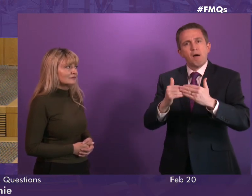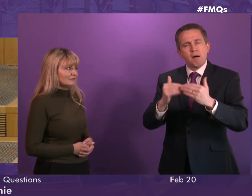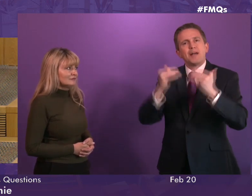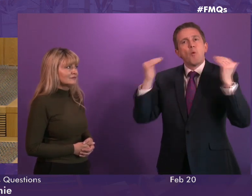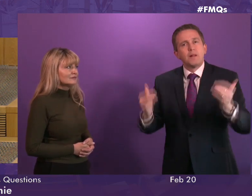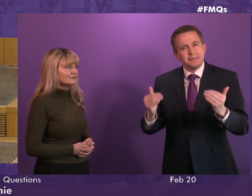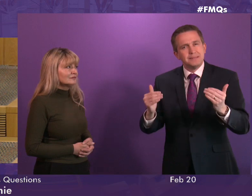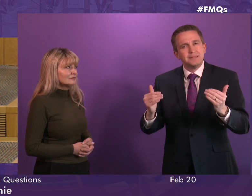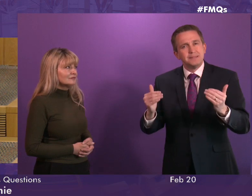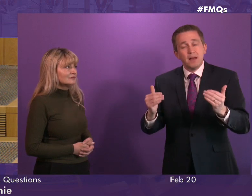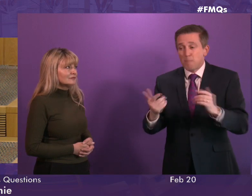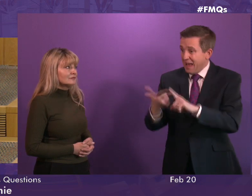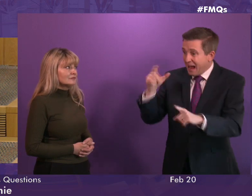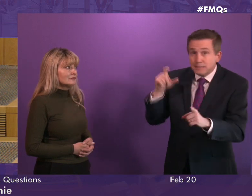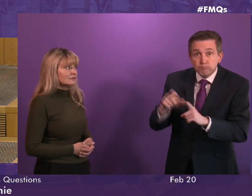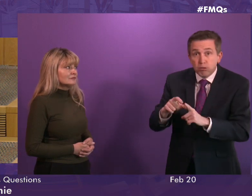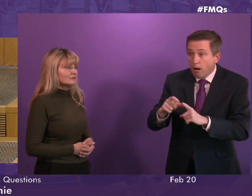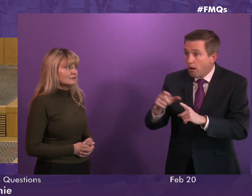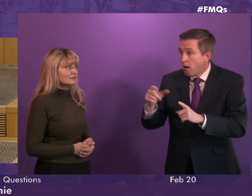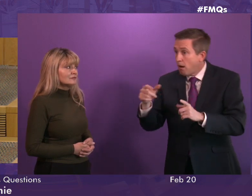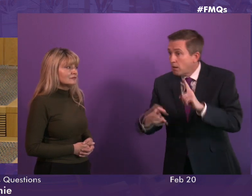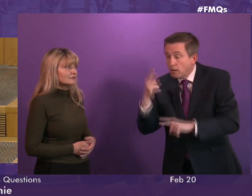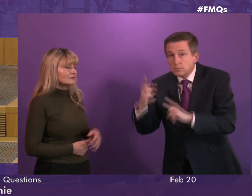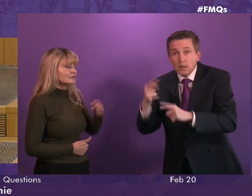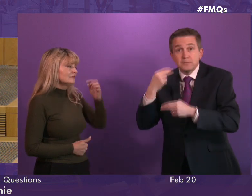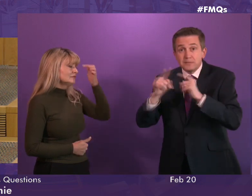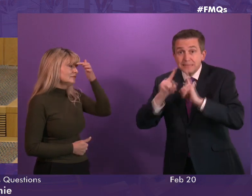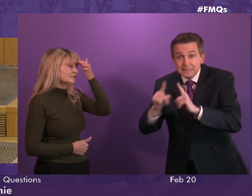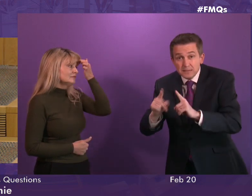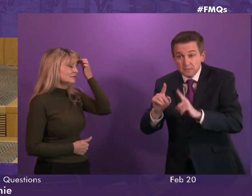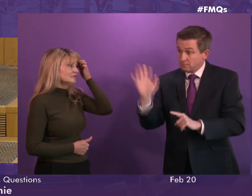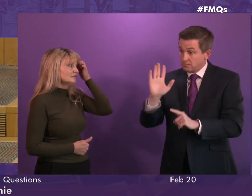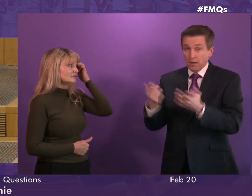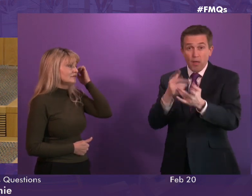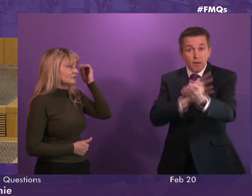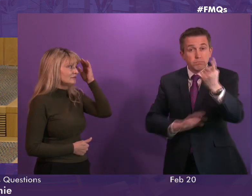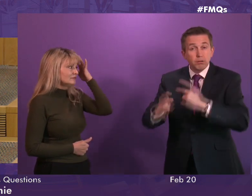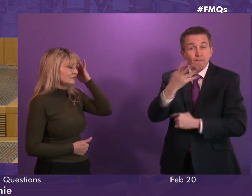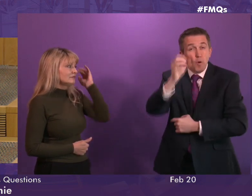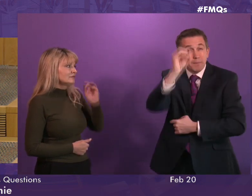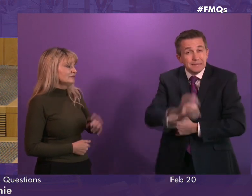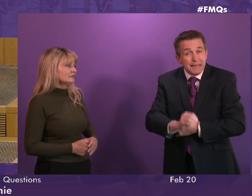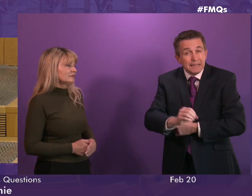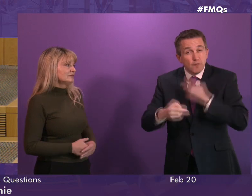It is not just in Edinburgh: 40 per cent of nursery teachers across Scotland have been